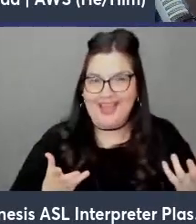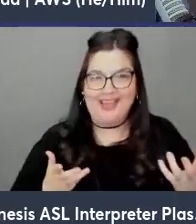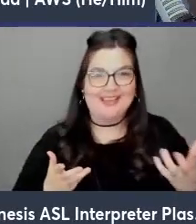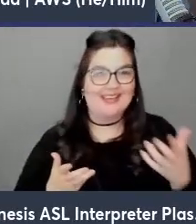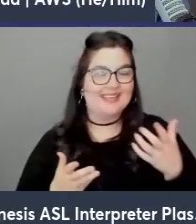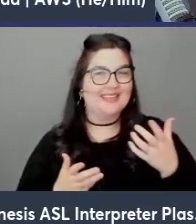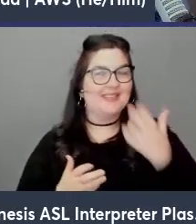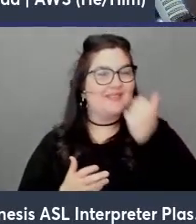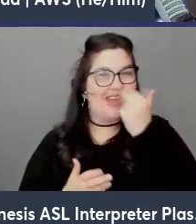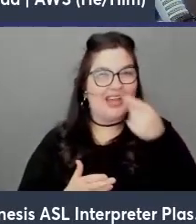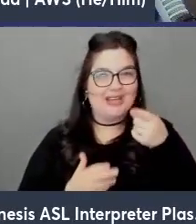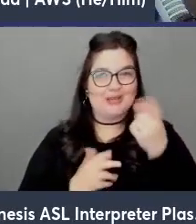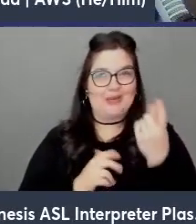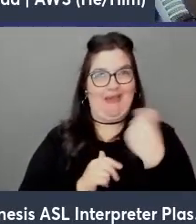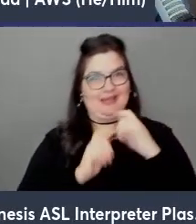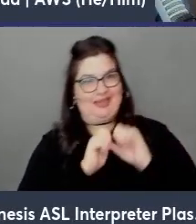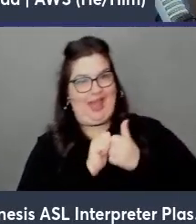that I need the visualization to show.